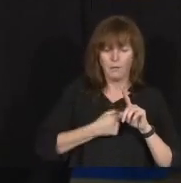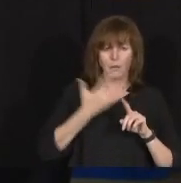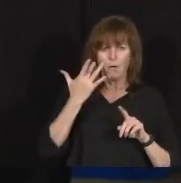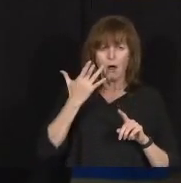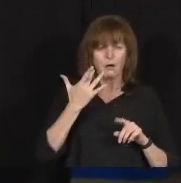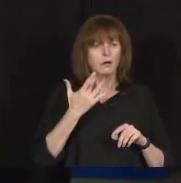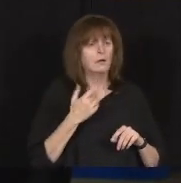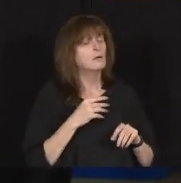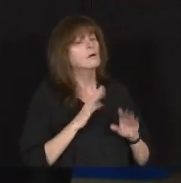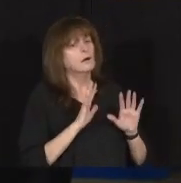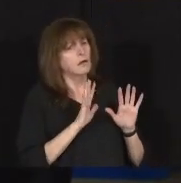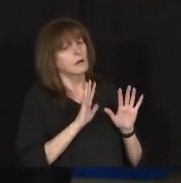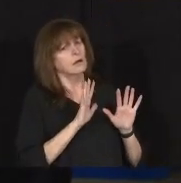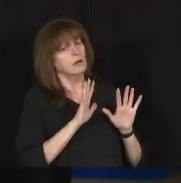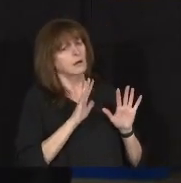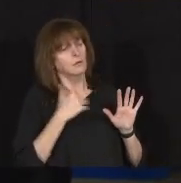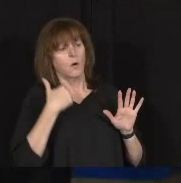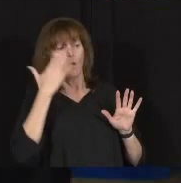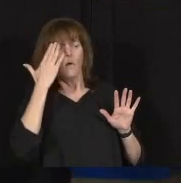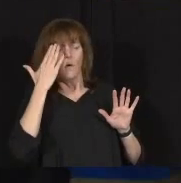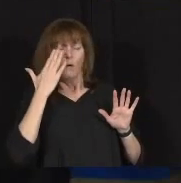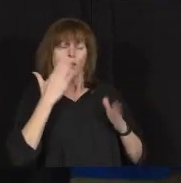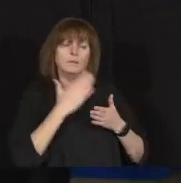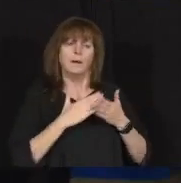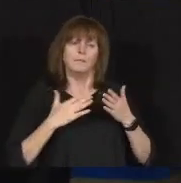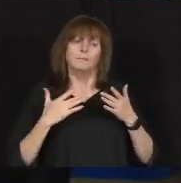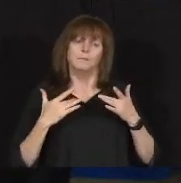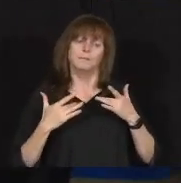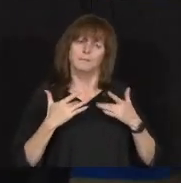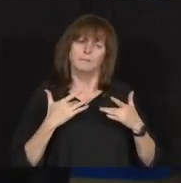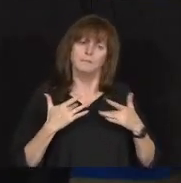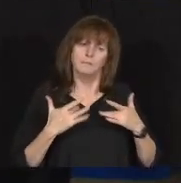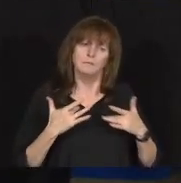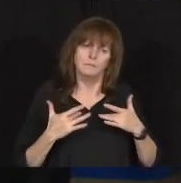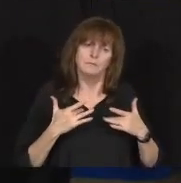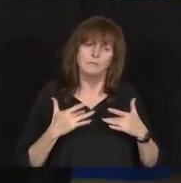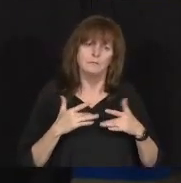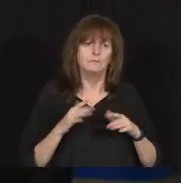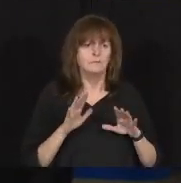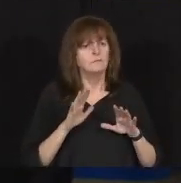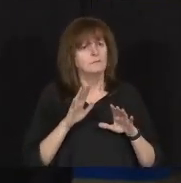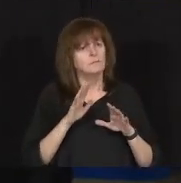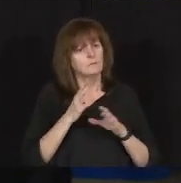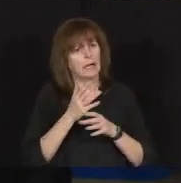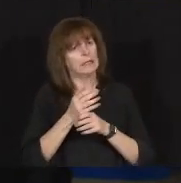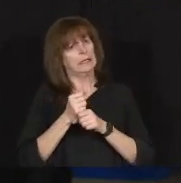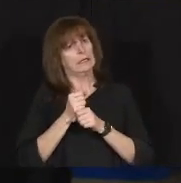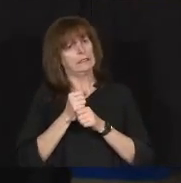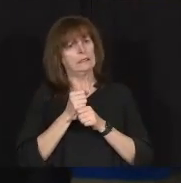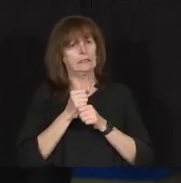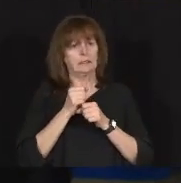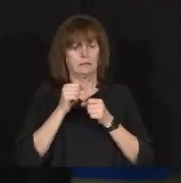Both with obtaining i tems for d rugs from international sources because eve